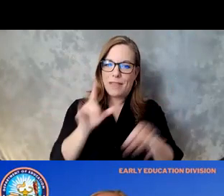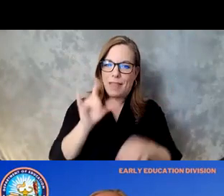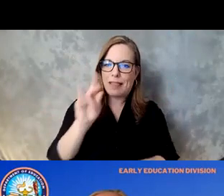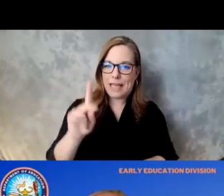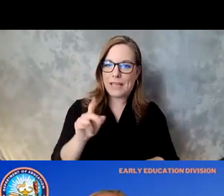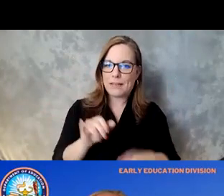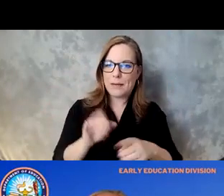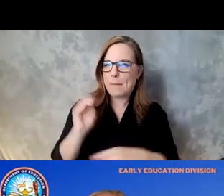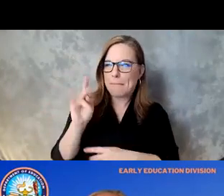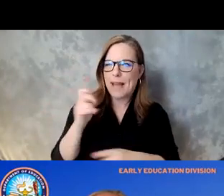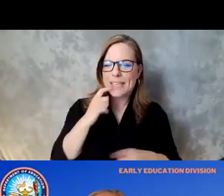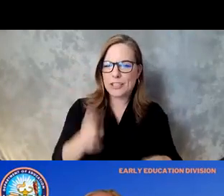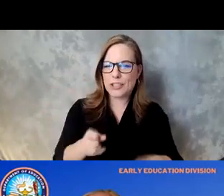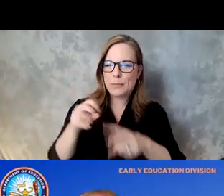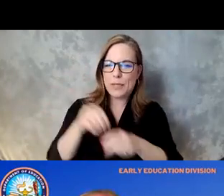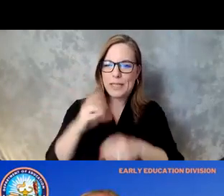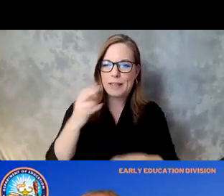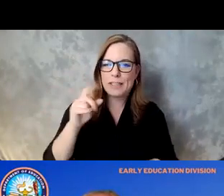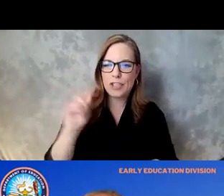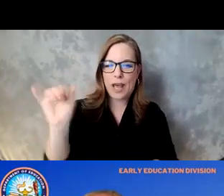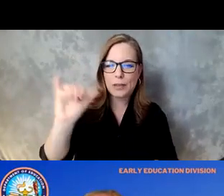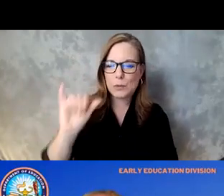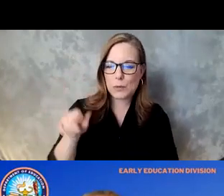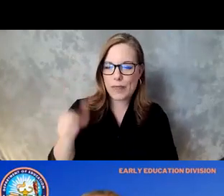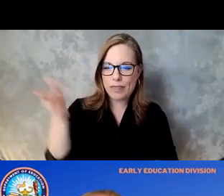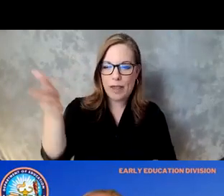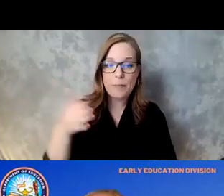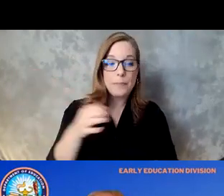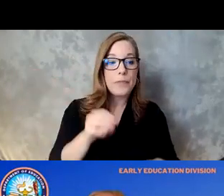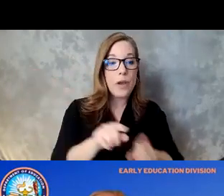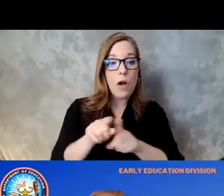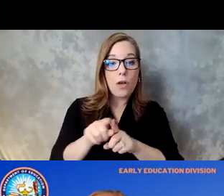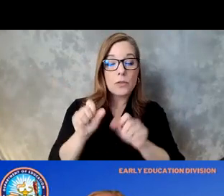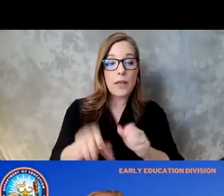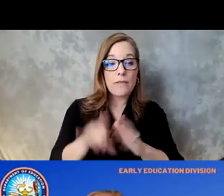And you can also find the guidance on California Educators Together which we’ll put the link